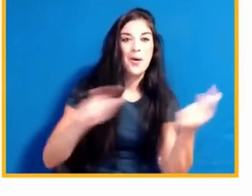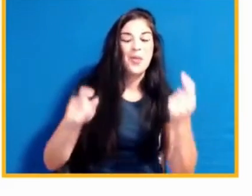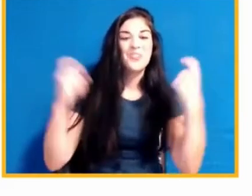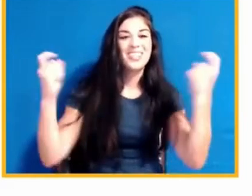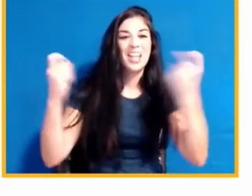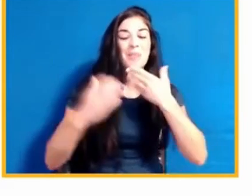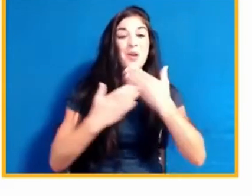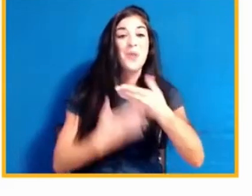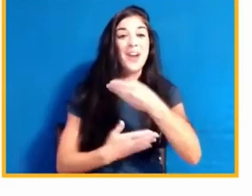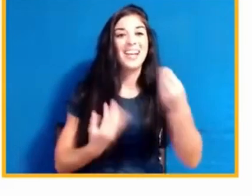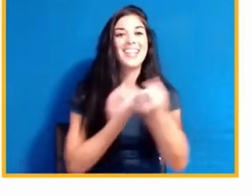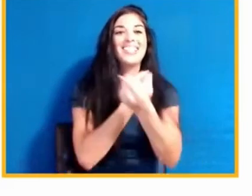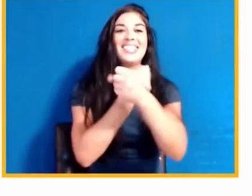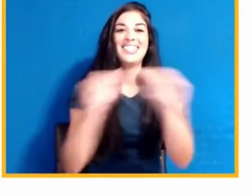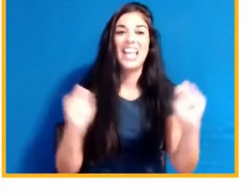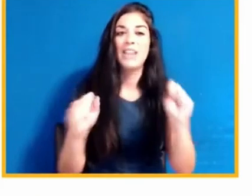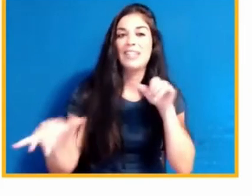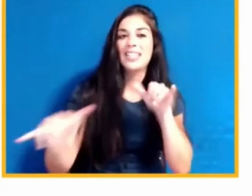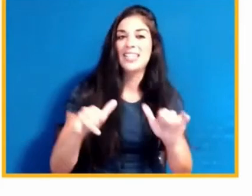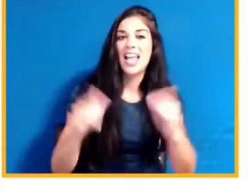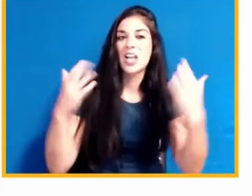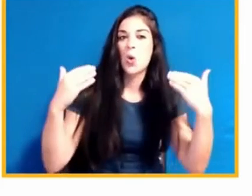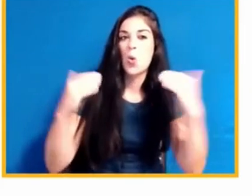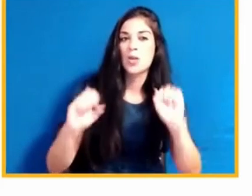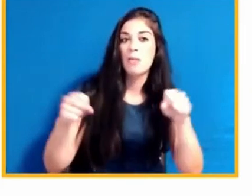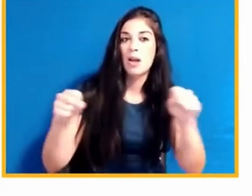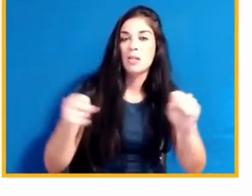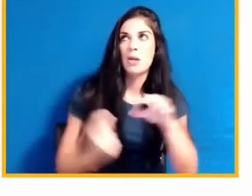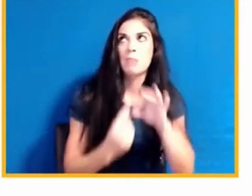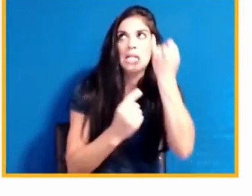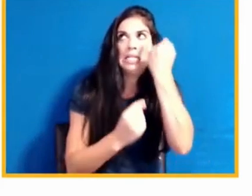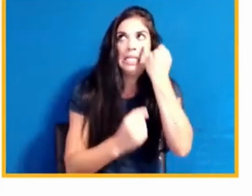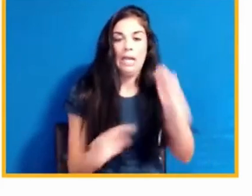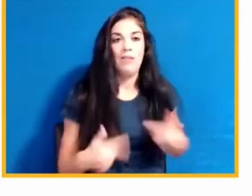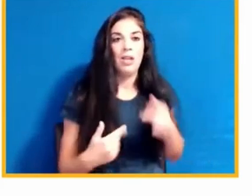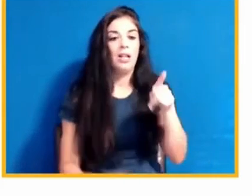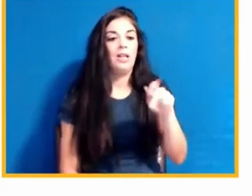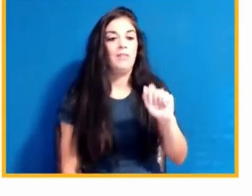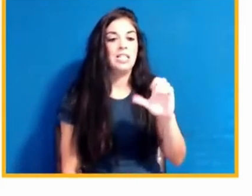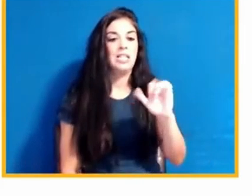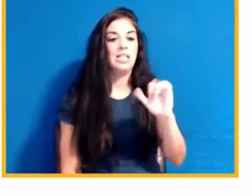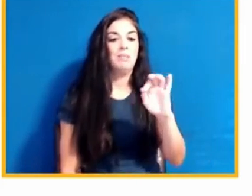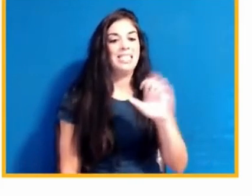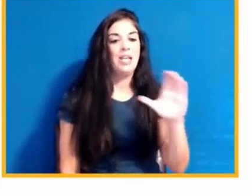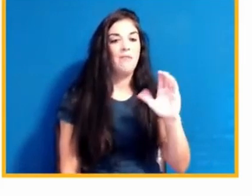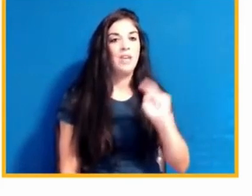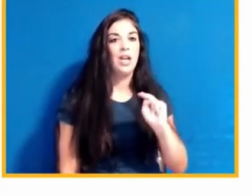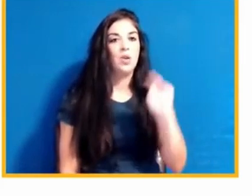and staying as cool as possible, especially if you're in the Pacific Northwest. So as all of you probably know, due to